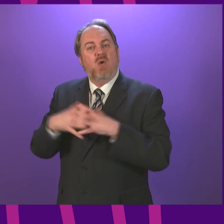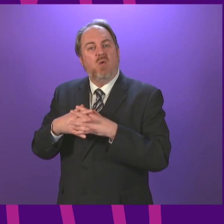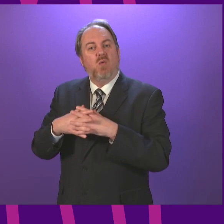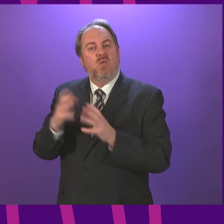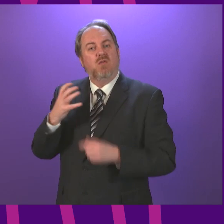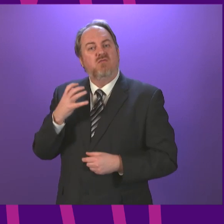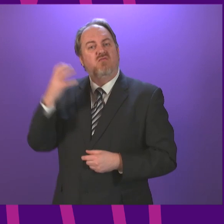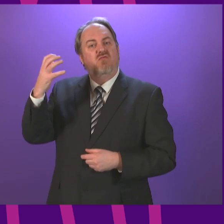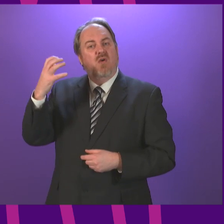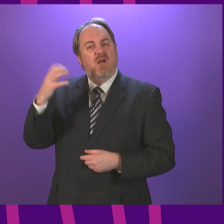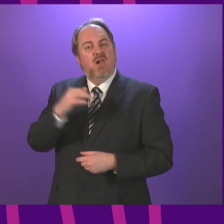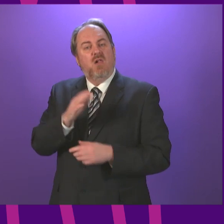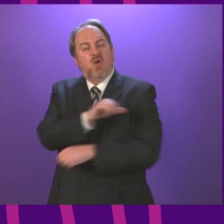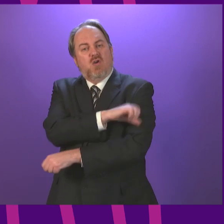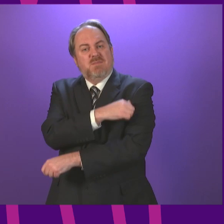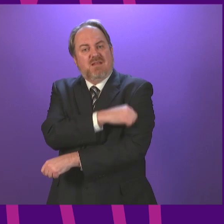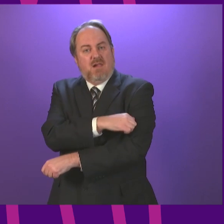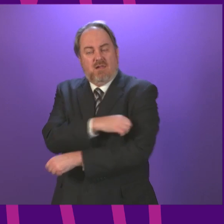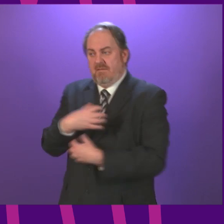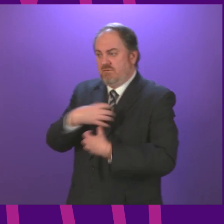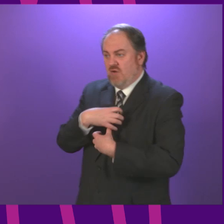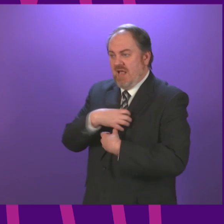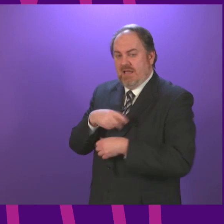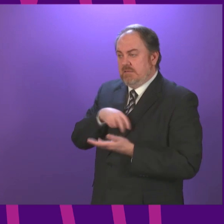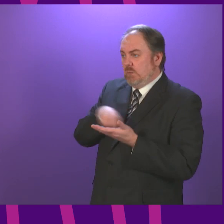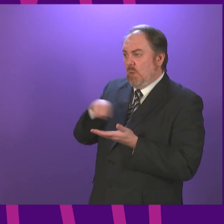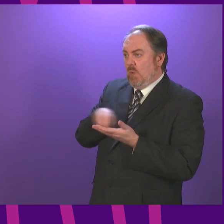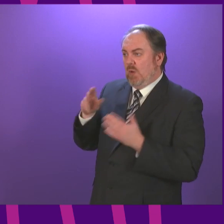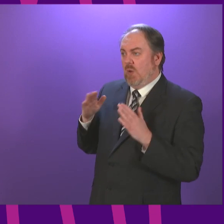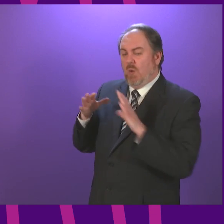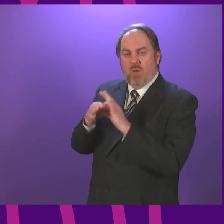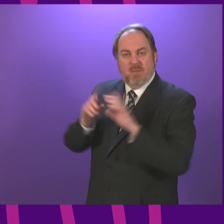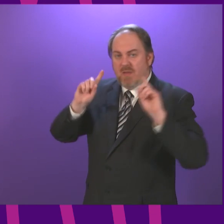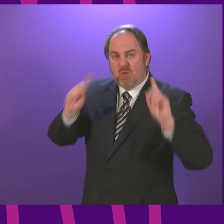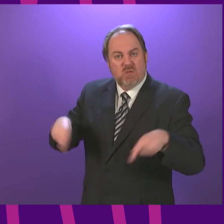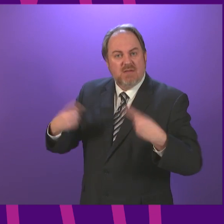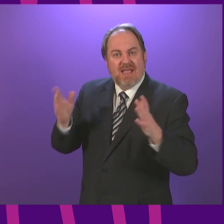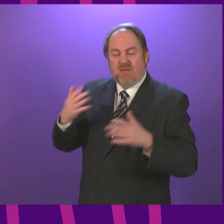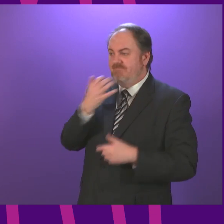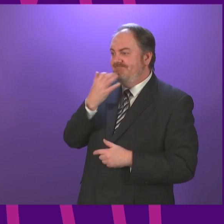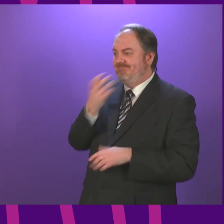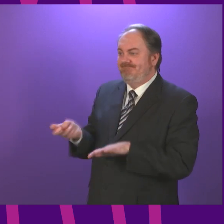who had to get a taxi home because they could not go out on the streets or on public transport.